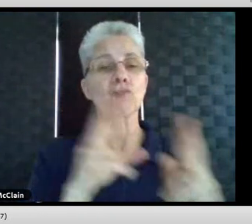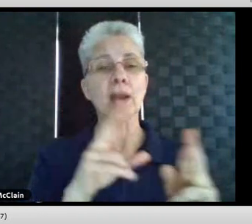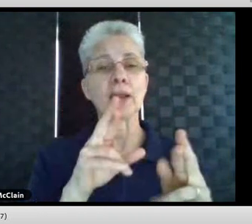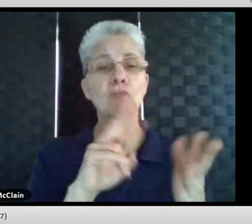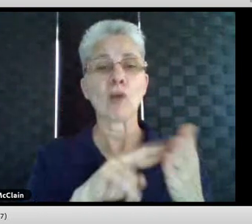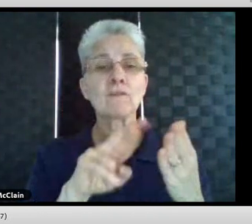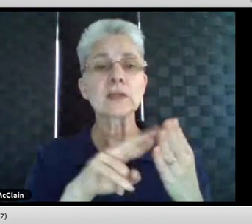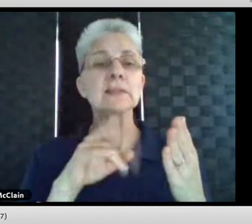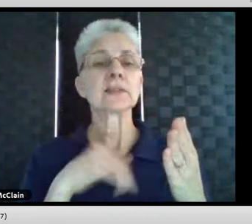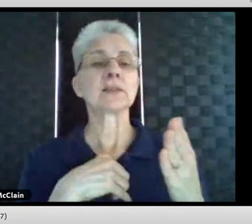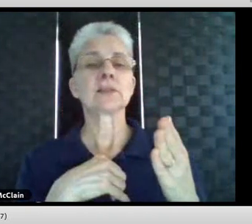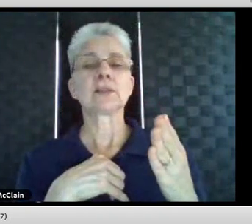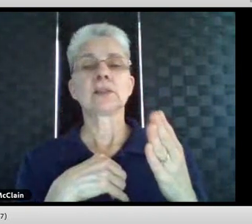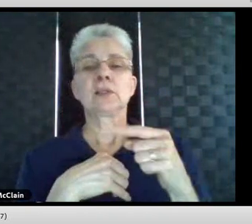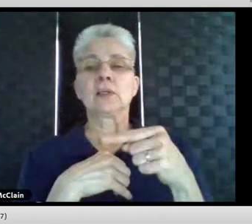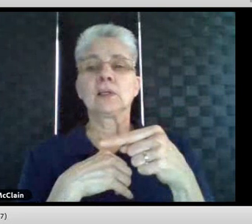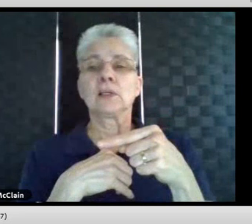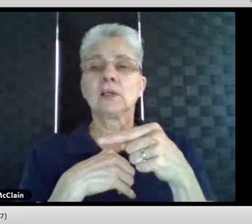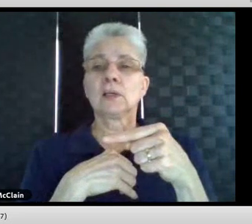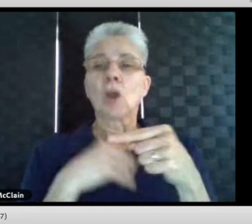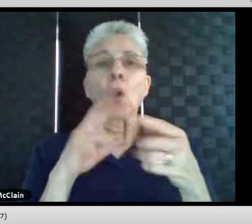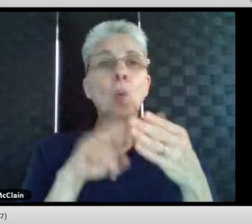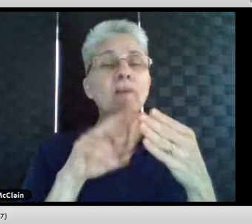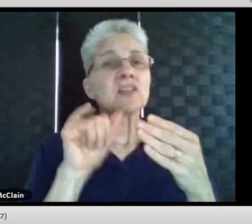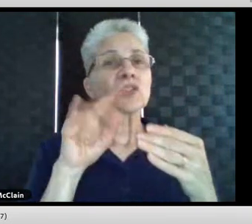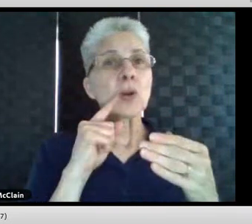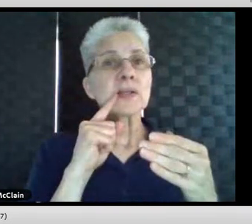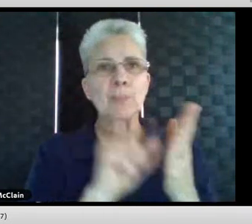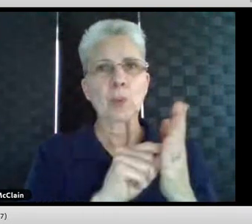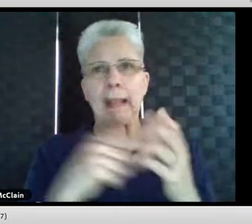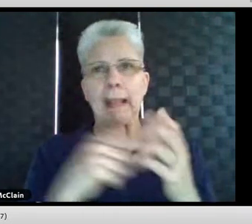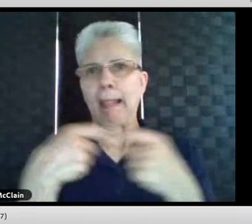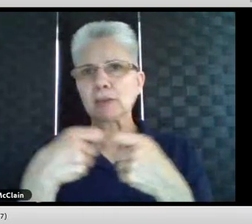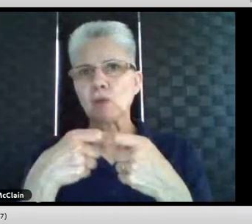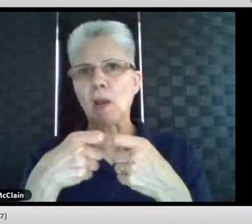core-reference sources that are available in print and electronic. There's, you know, some things specific to Florida,